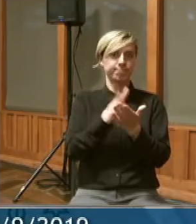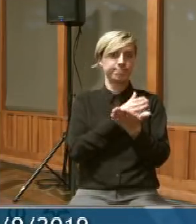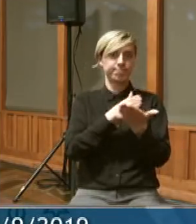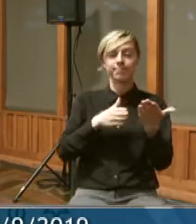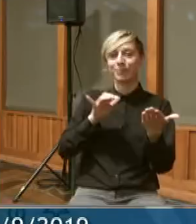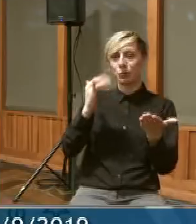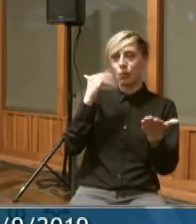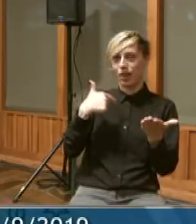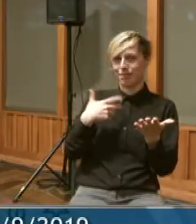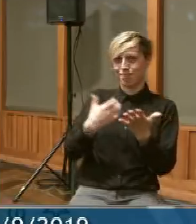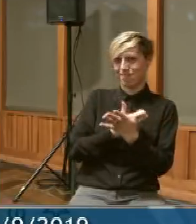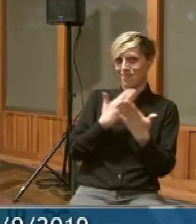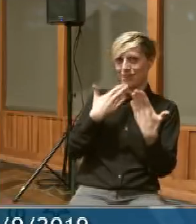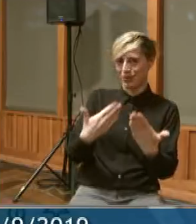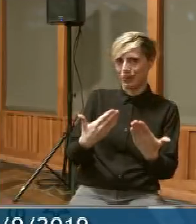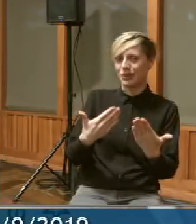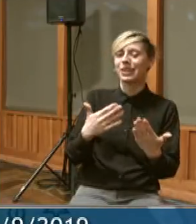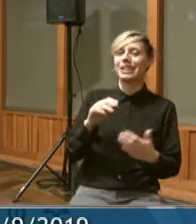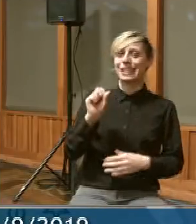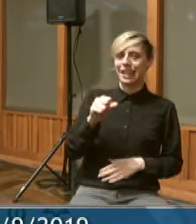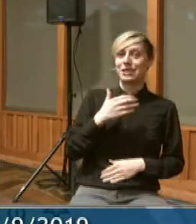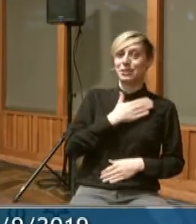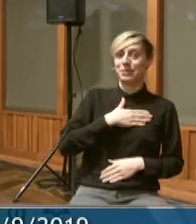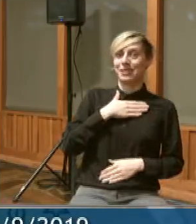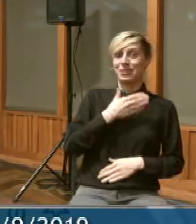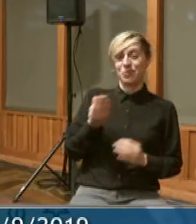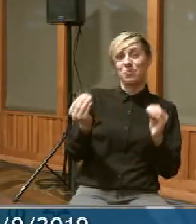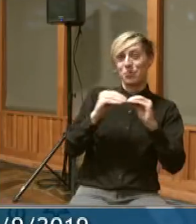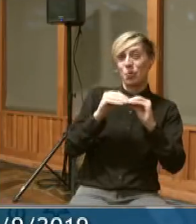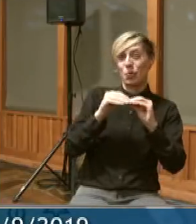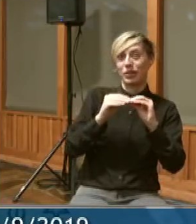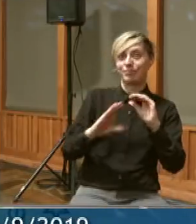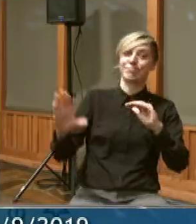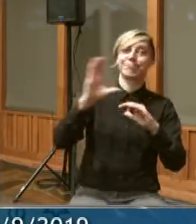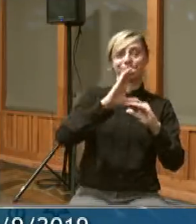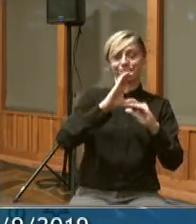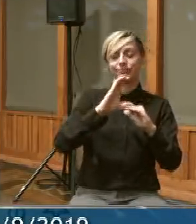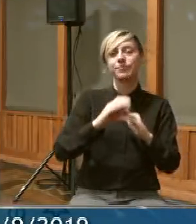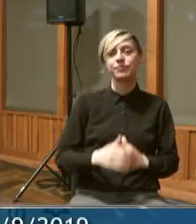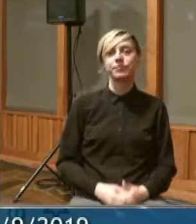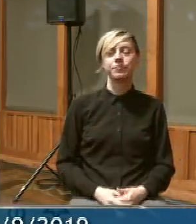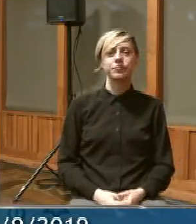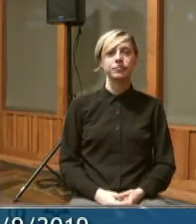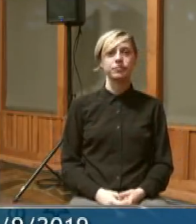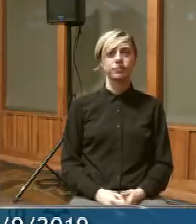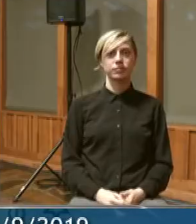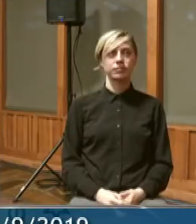THERE'S A 900,000 PILOT PROGRAM IN THE PROPOSED BUDGET TO DO EXACTLY THAT. >> THAT'S EXACTLY WHY I'M